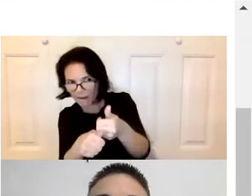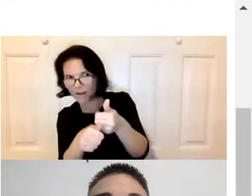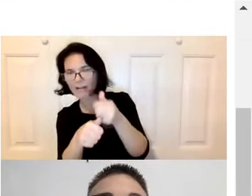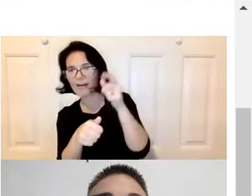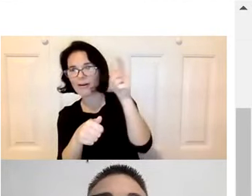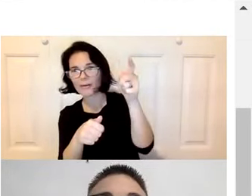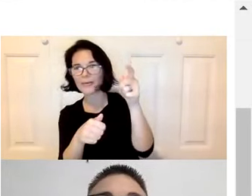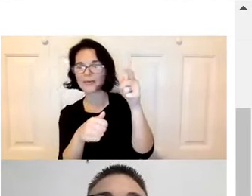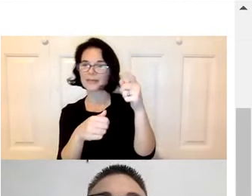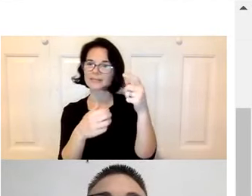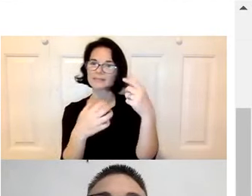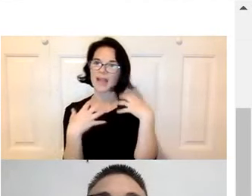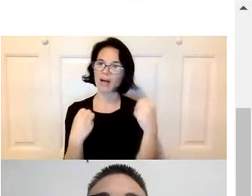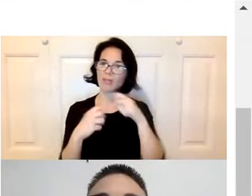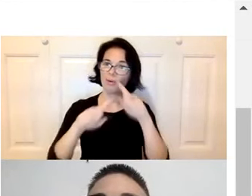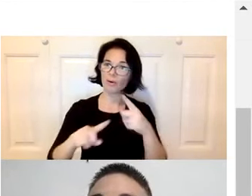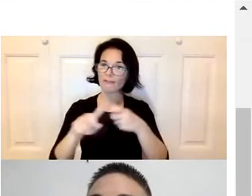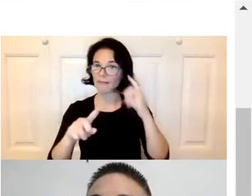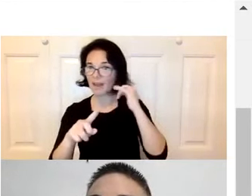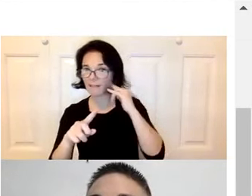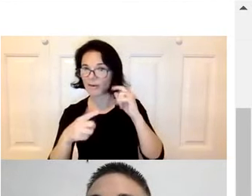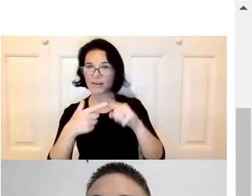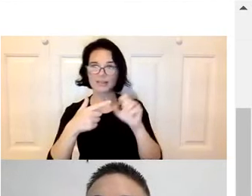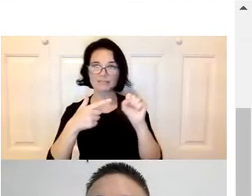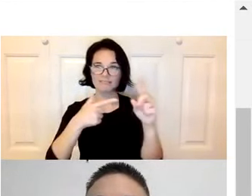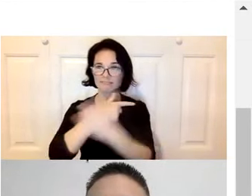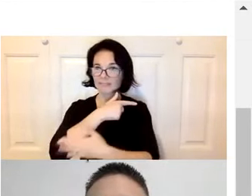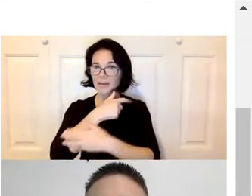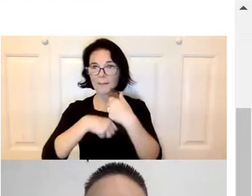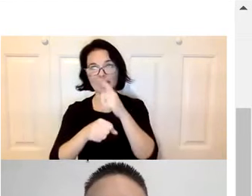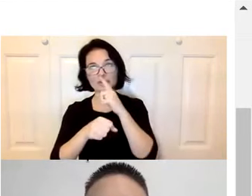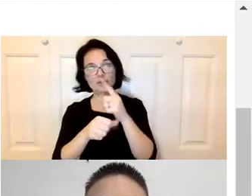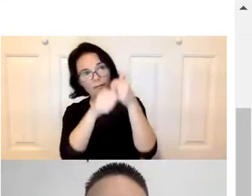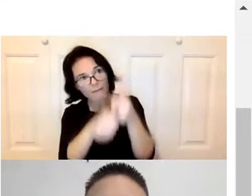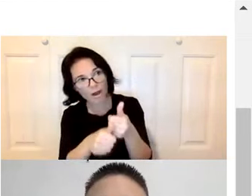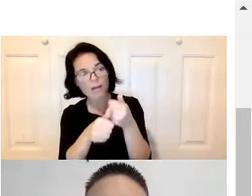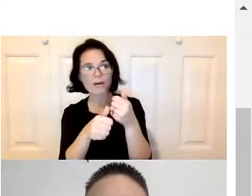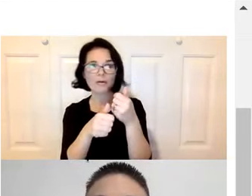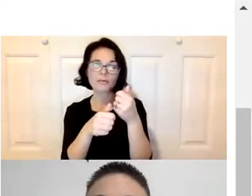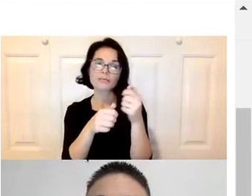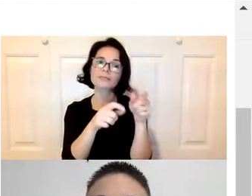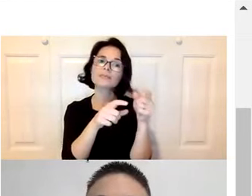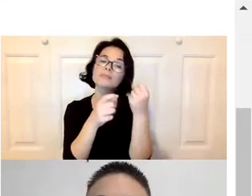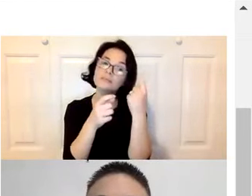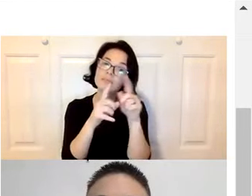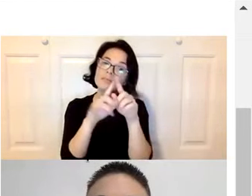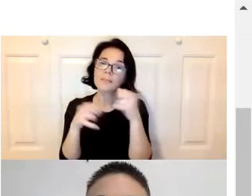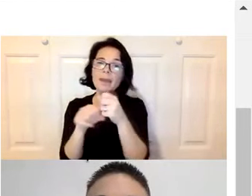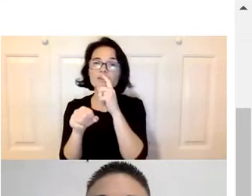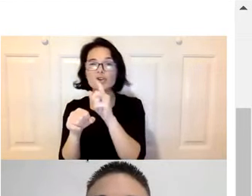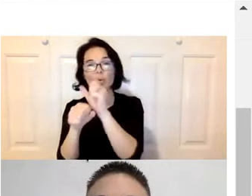keep workers as safe as possible. [Reads question] “Should people still get their yearly flu shot?”